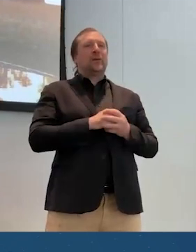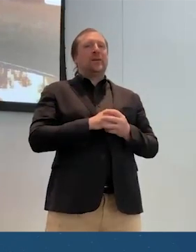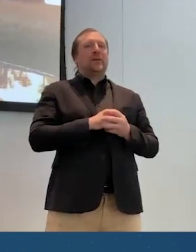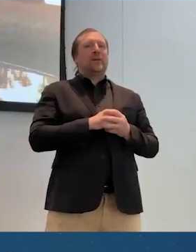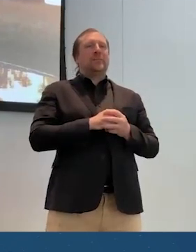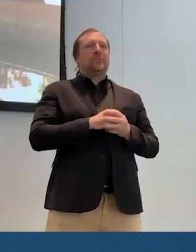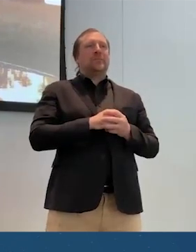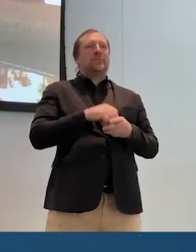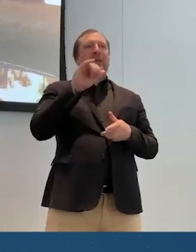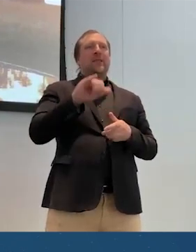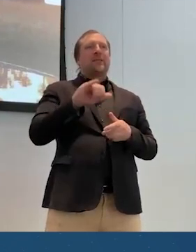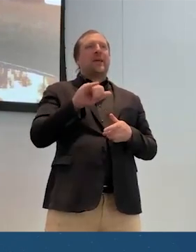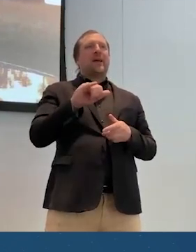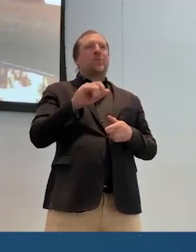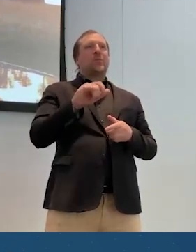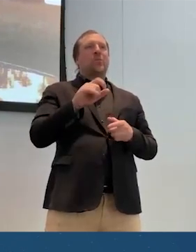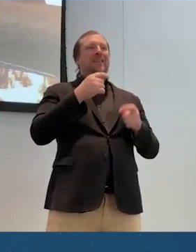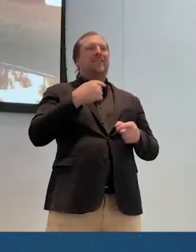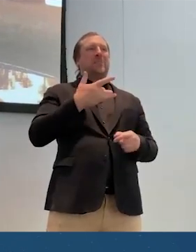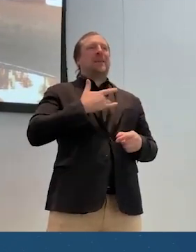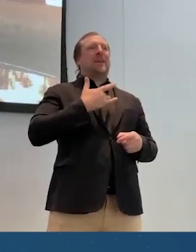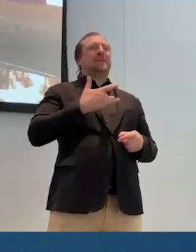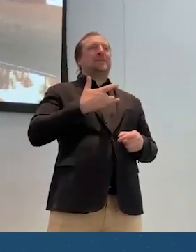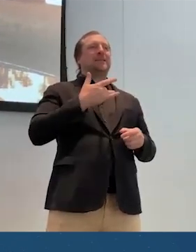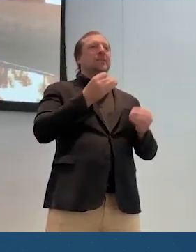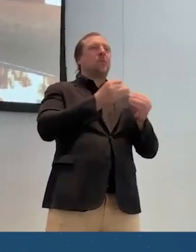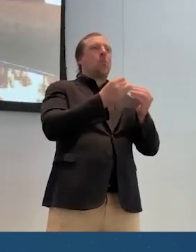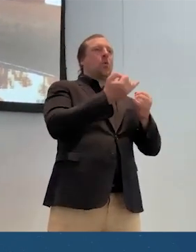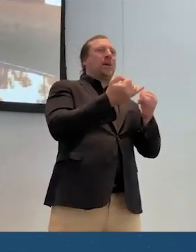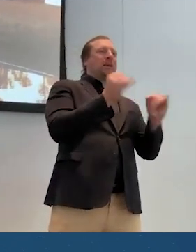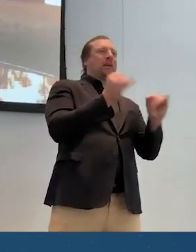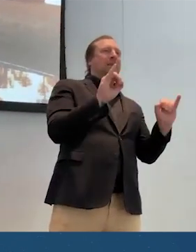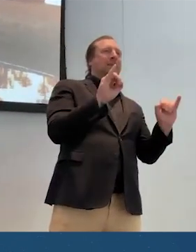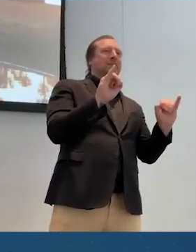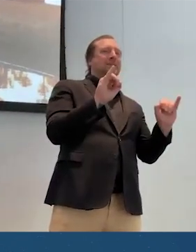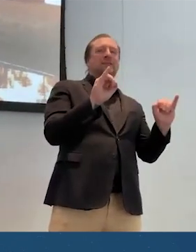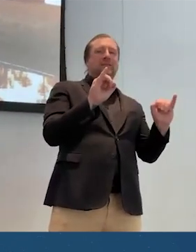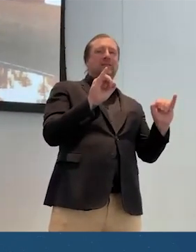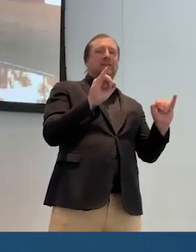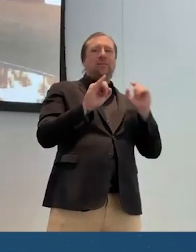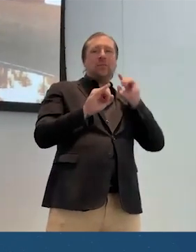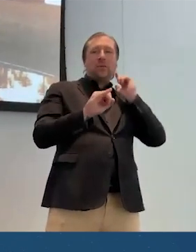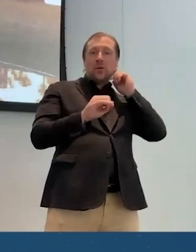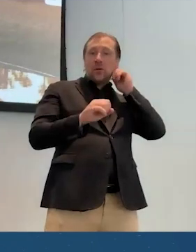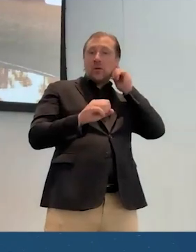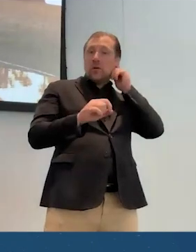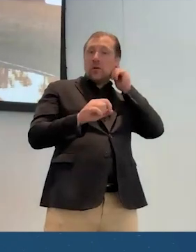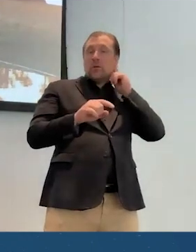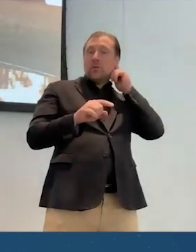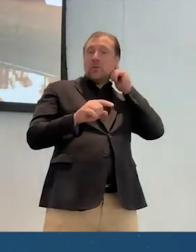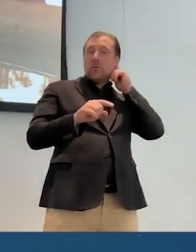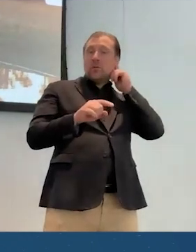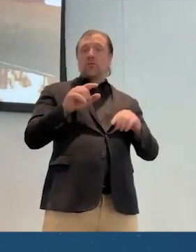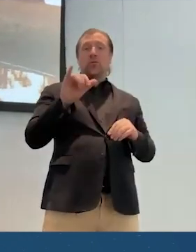was giving me a sense of monotony during the rather long distance.